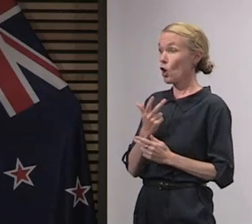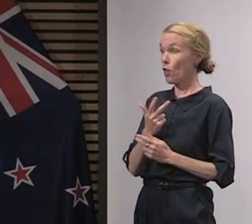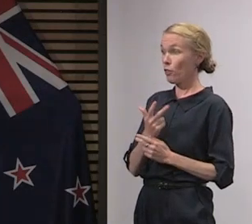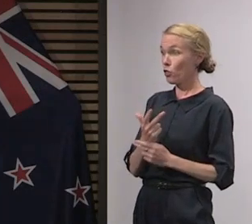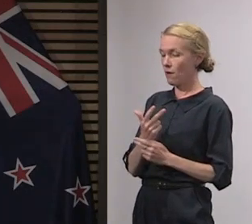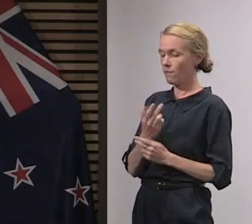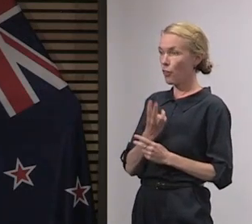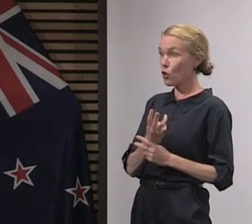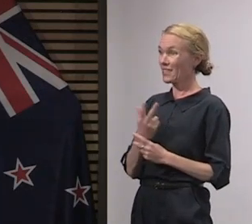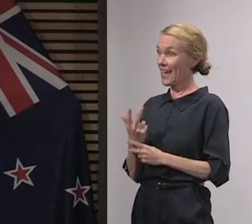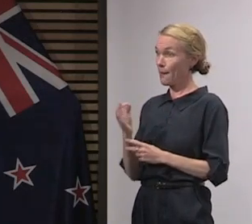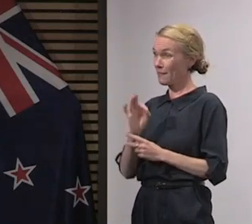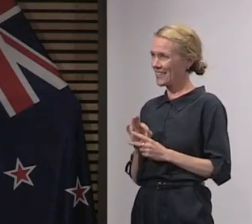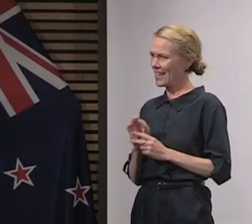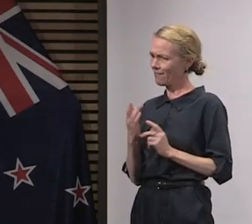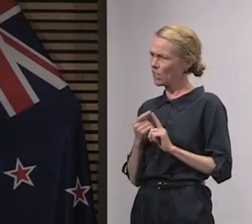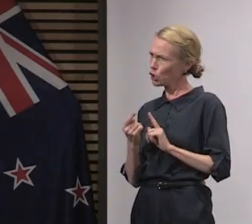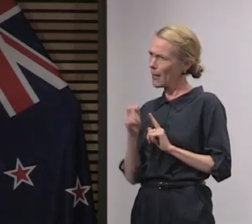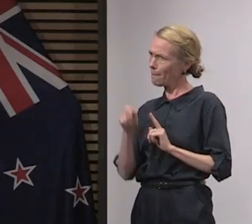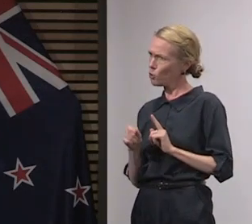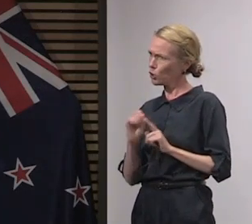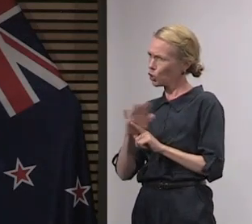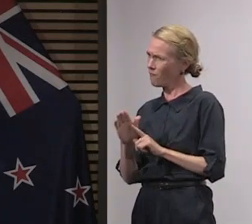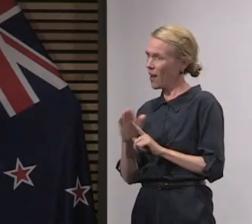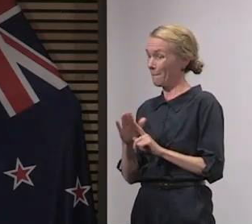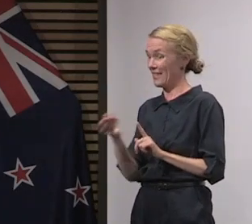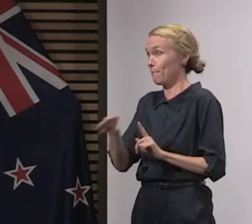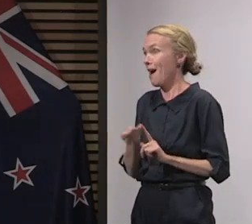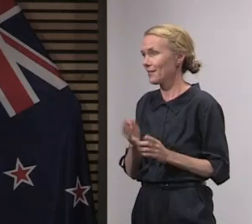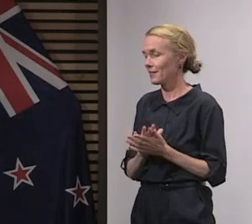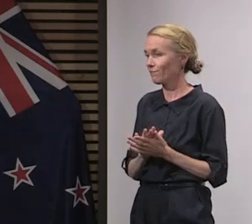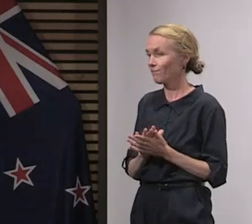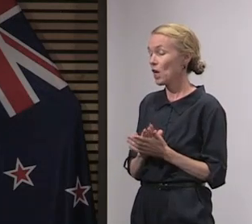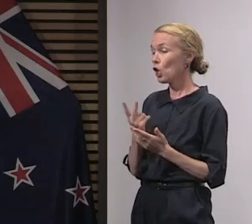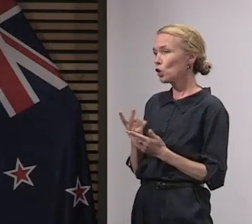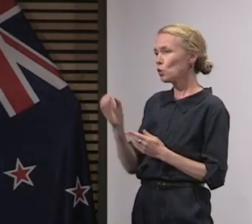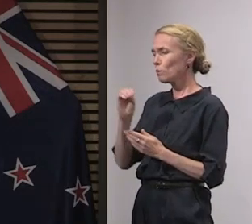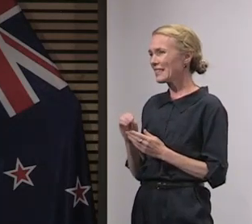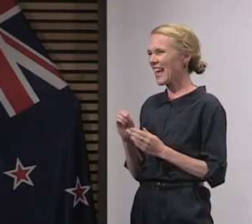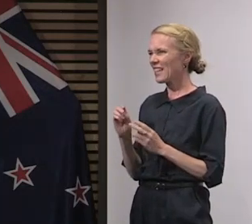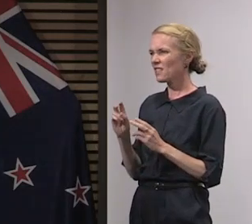43% of our total cases are - have a direct link to overseas